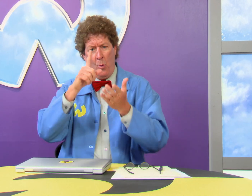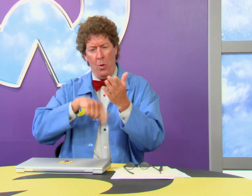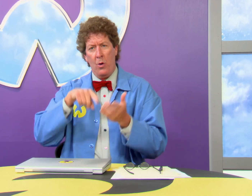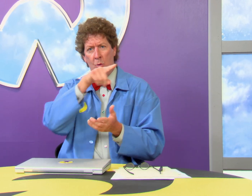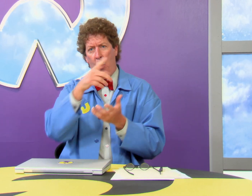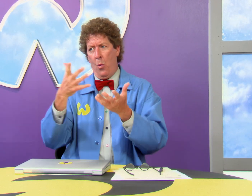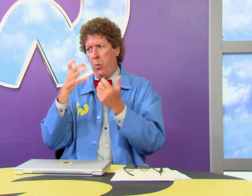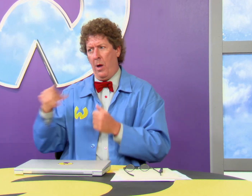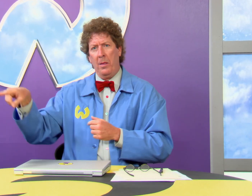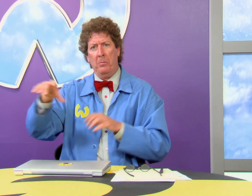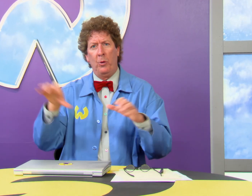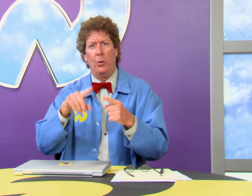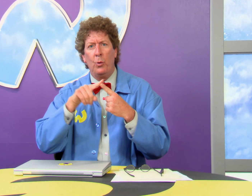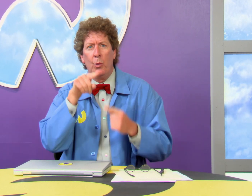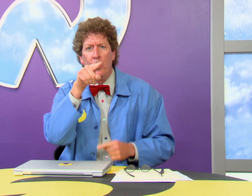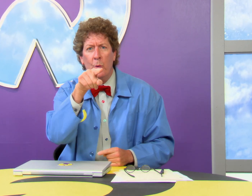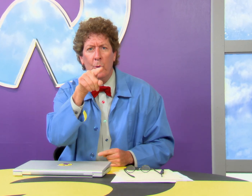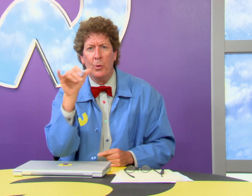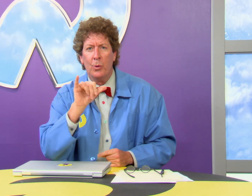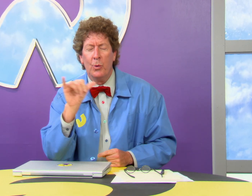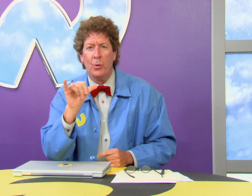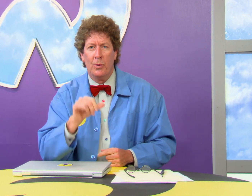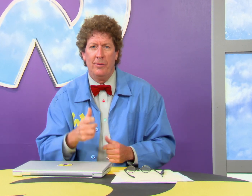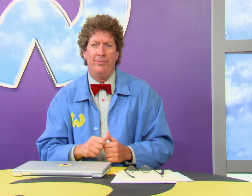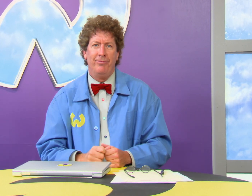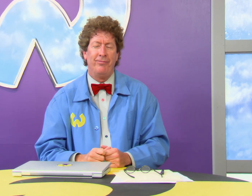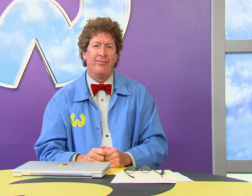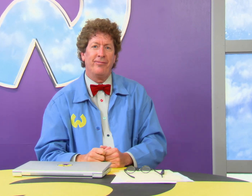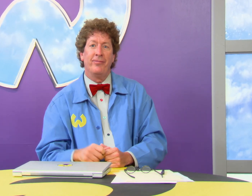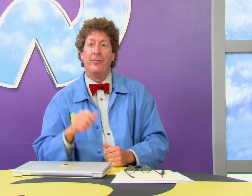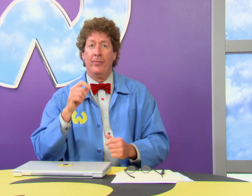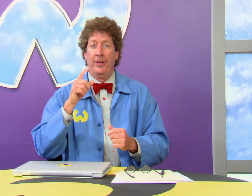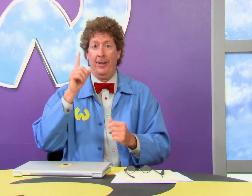JUST THE WAY YOU WANT THEM TO TREAT YOU.